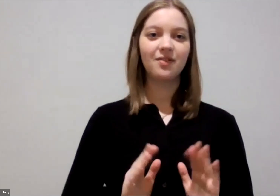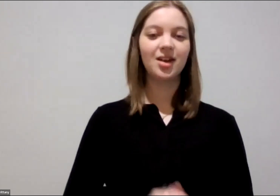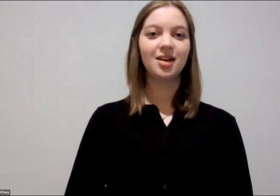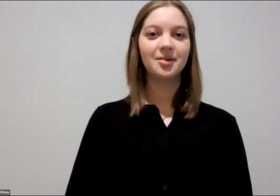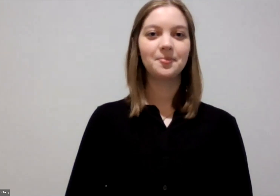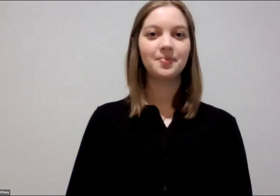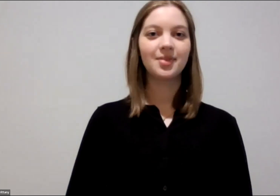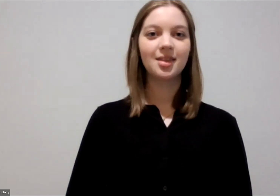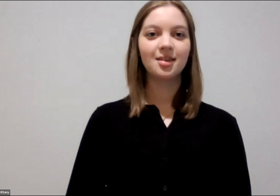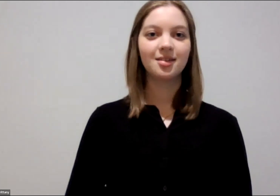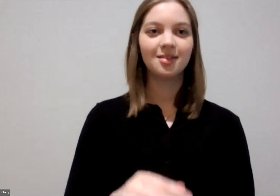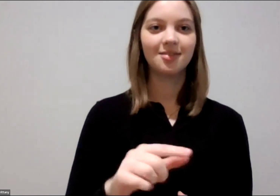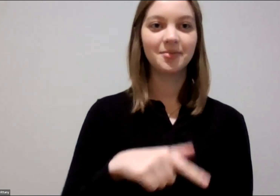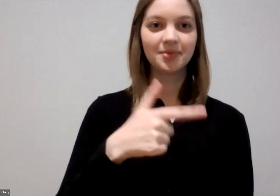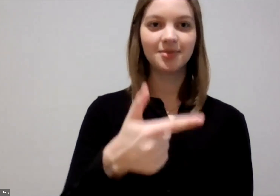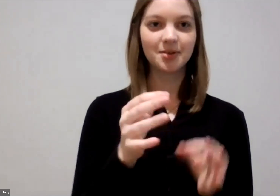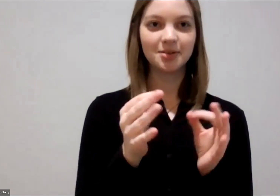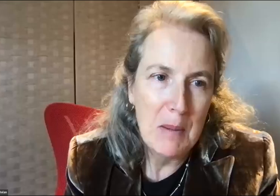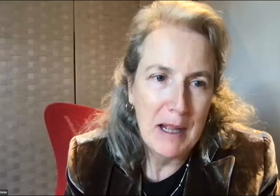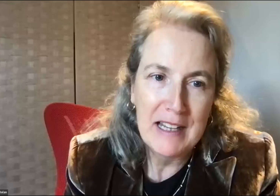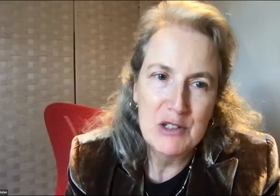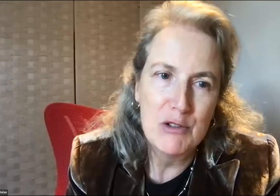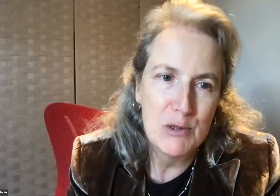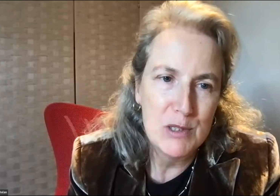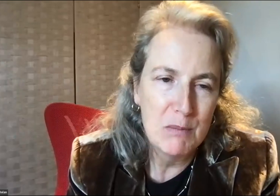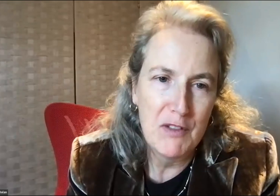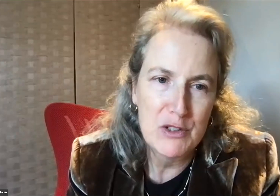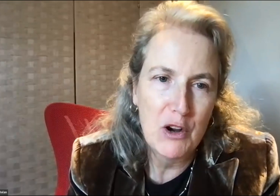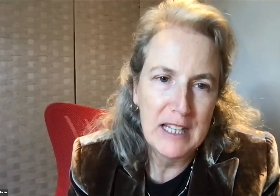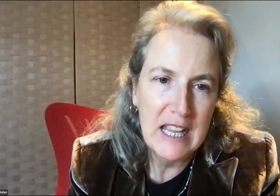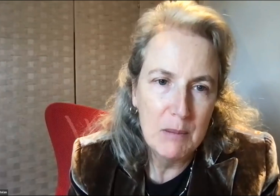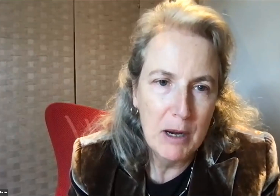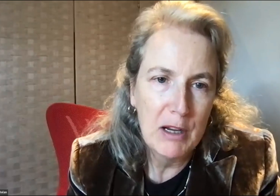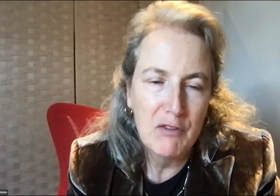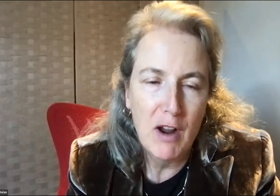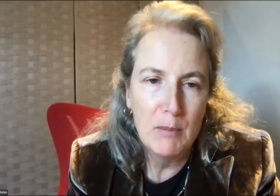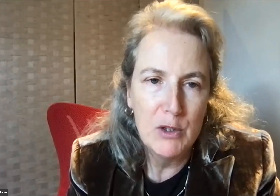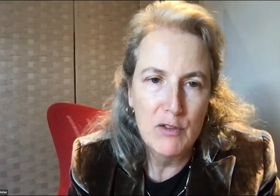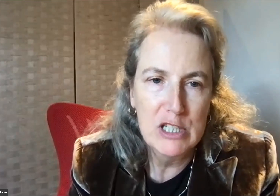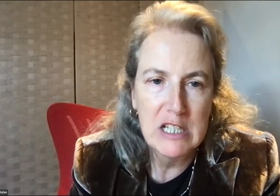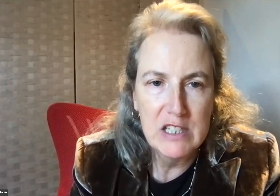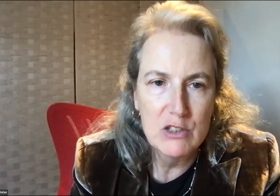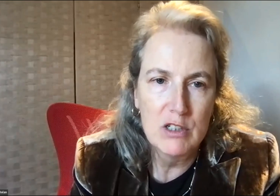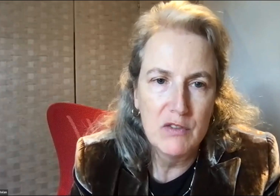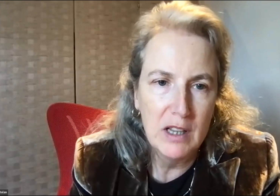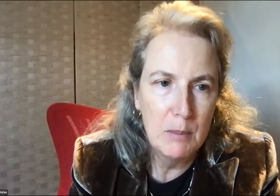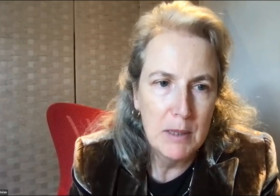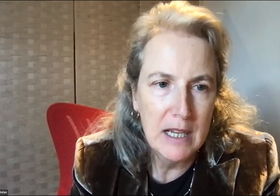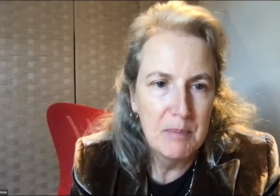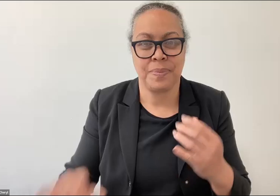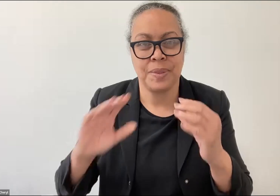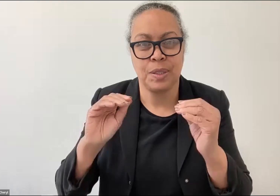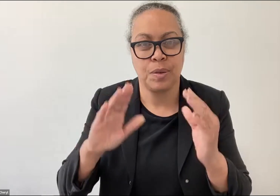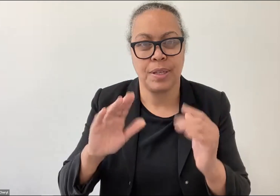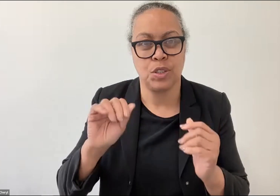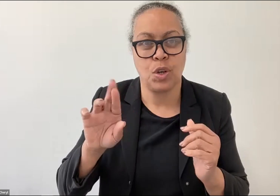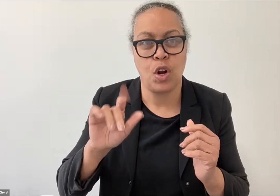Now to to bring it home. I think to introduce Professor Arling, King Barry from the University of the District of Columbia.